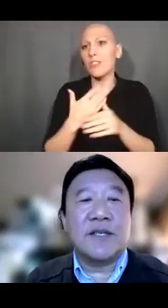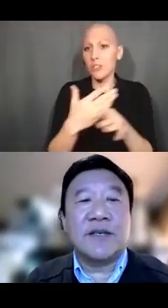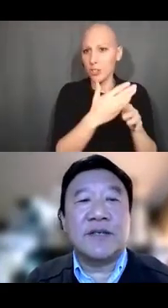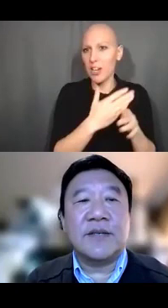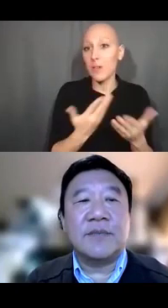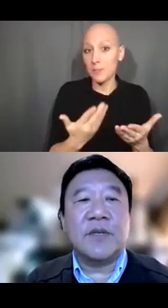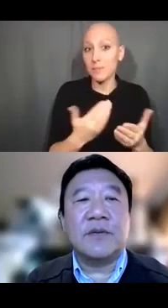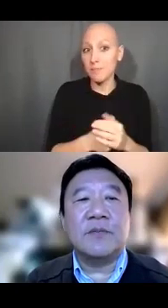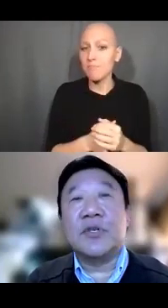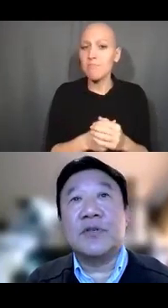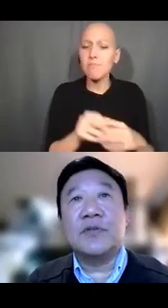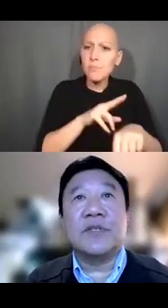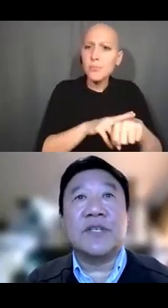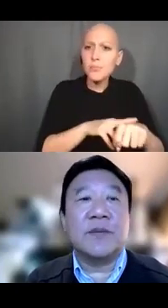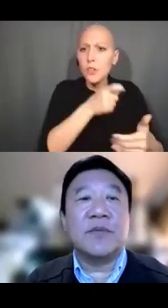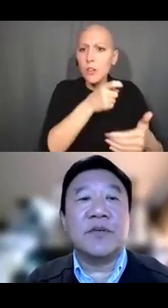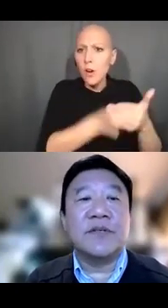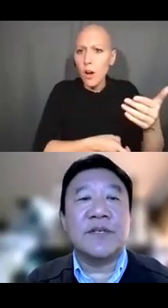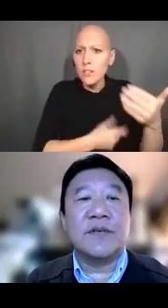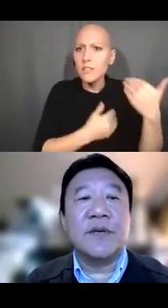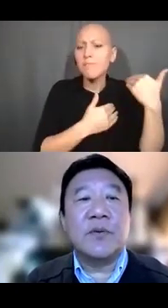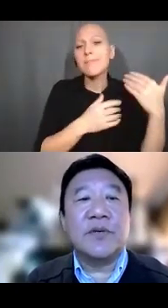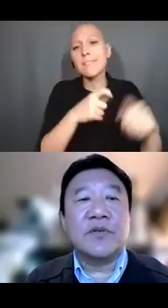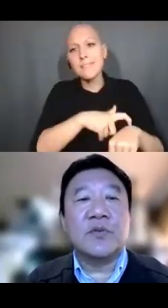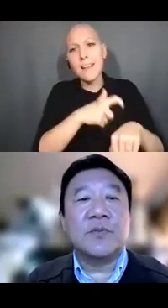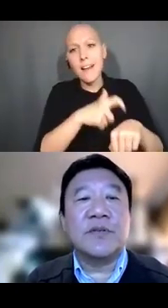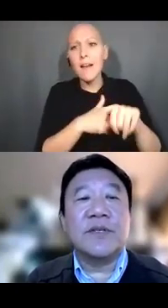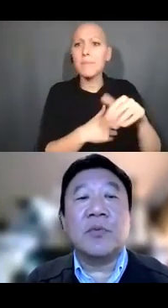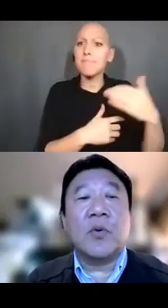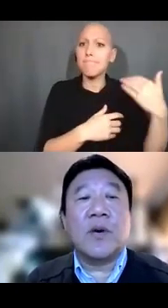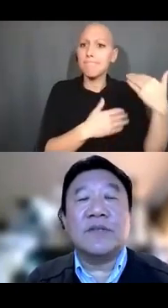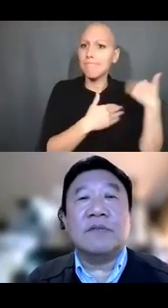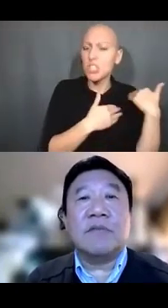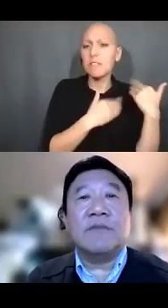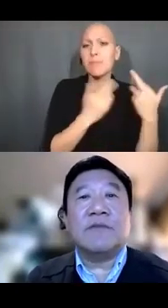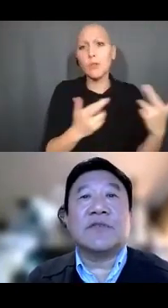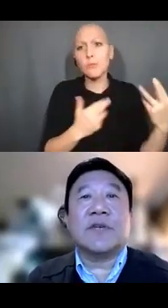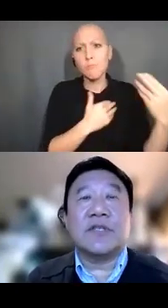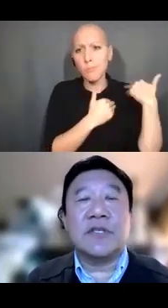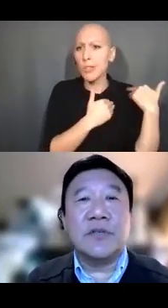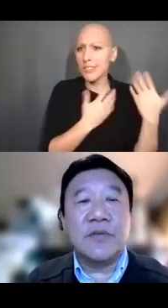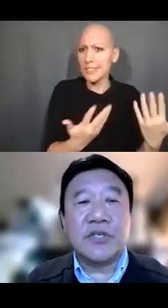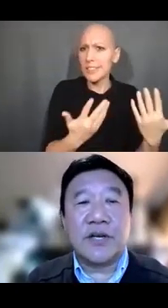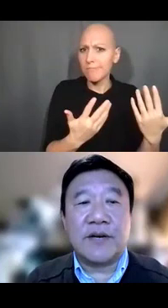and burden, or time burdens and resource burdens that requires infrastructure to do the sharing.